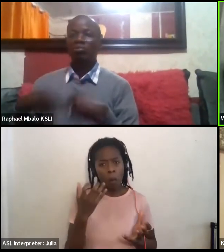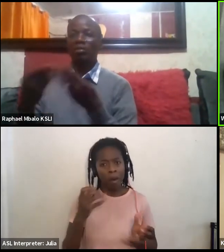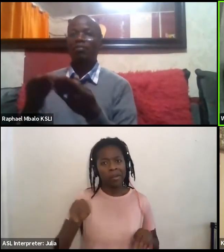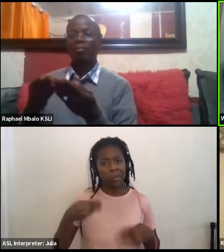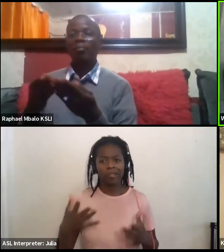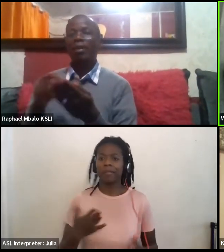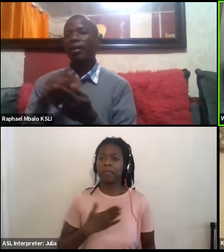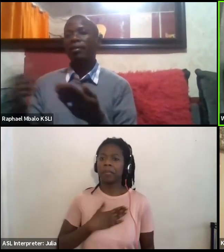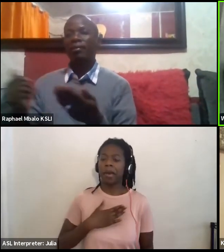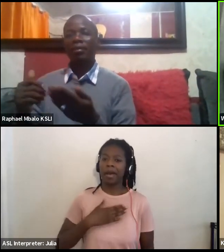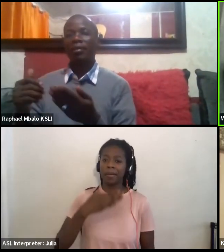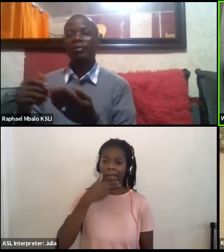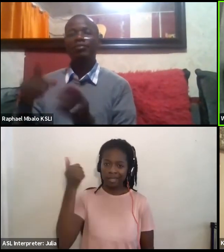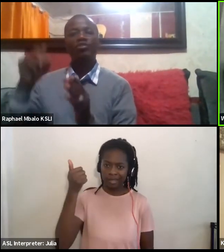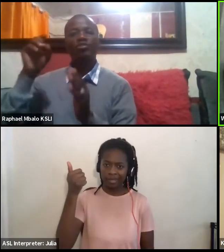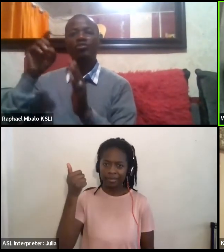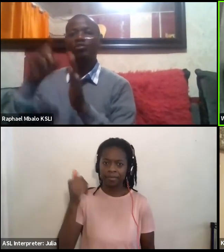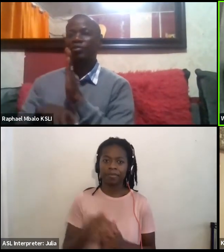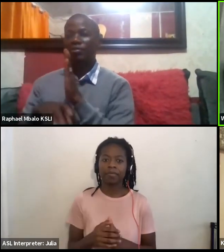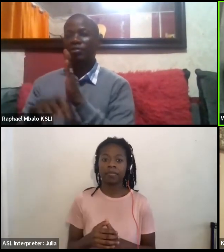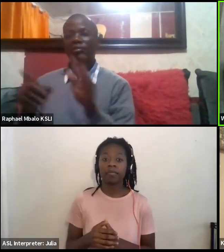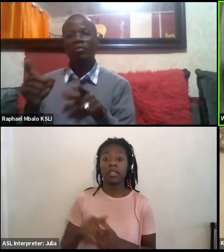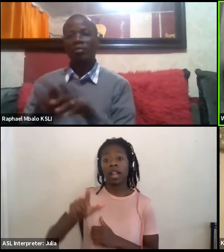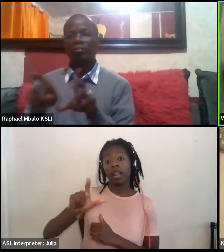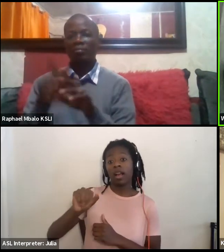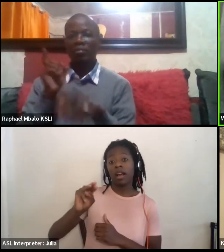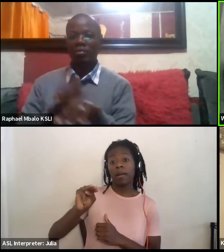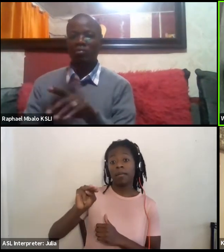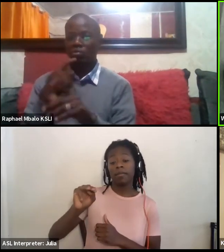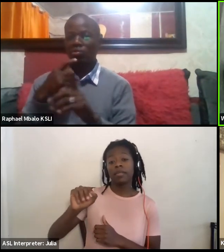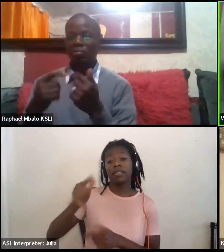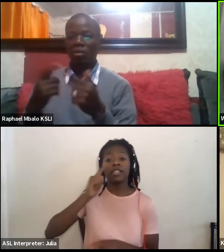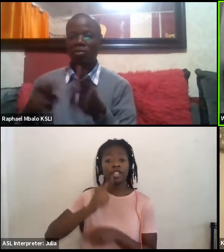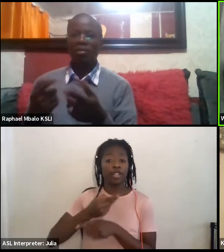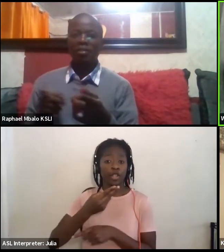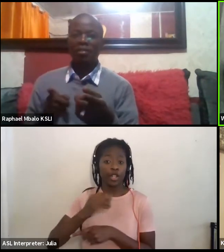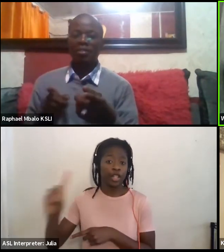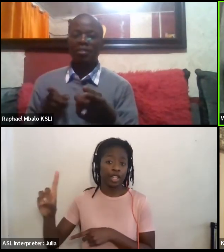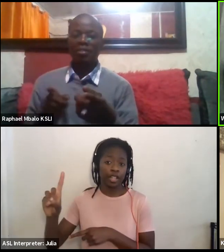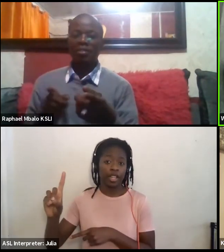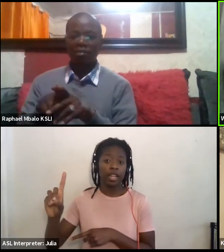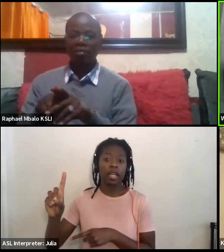And when it comes to the LAM Sisterhood, we also have that conversation before I'm like...